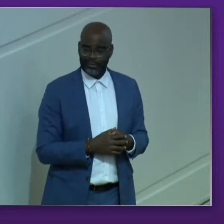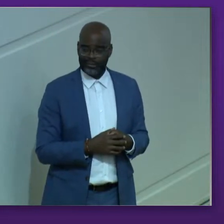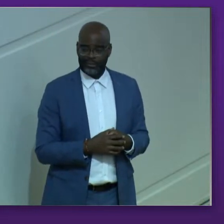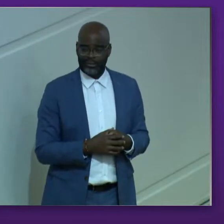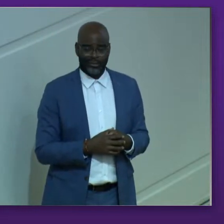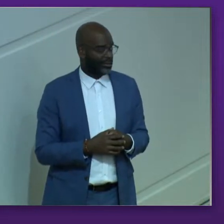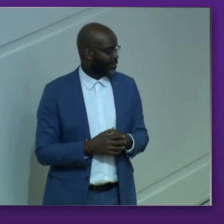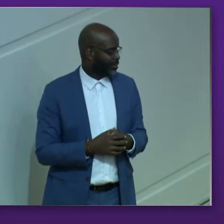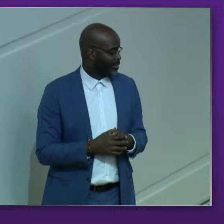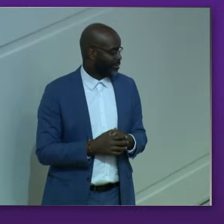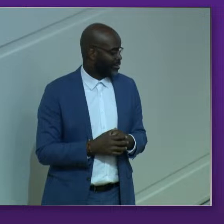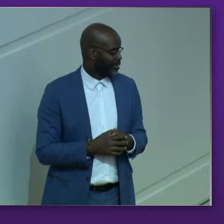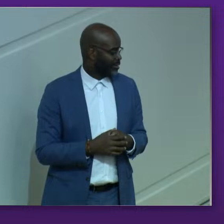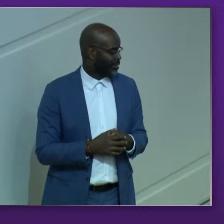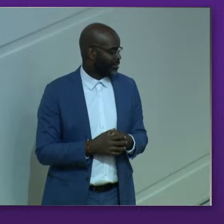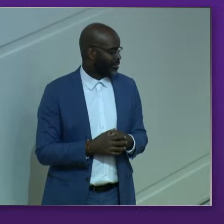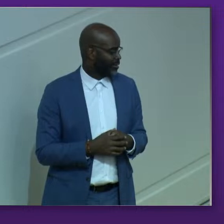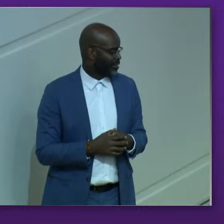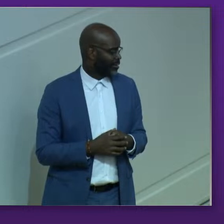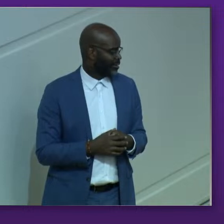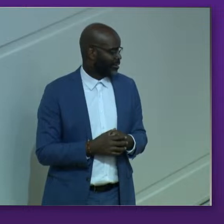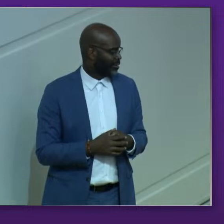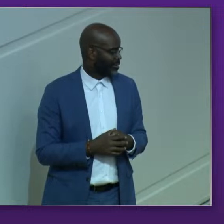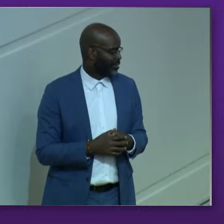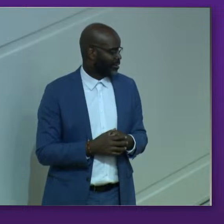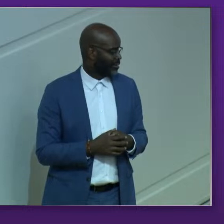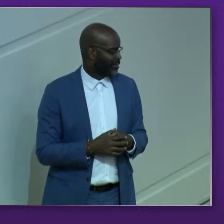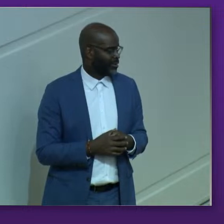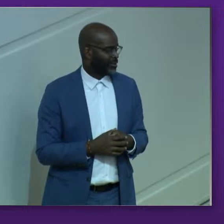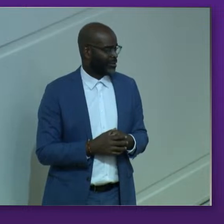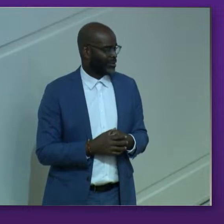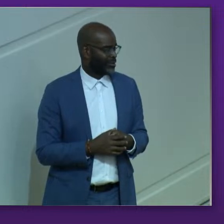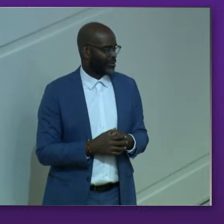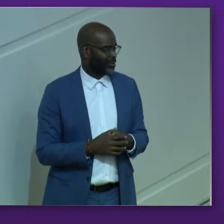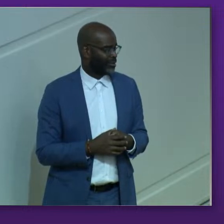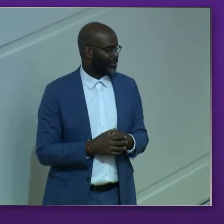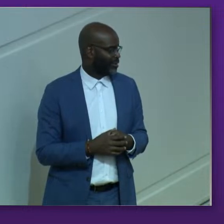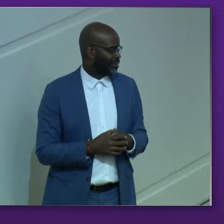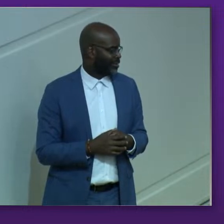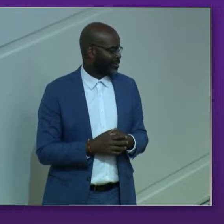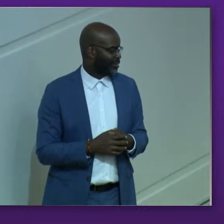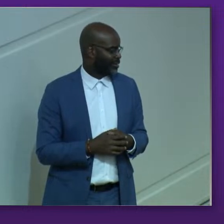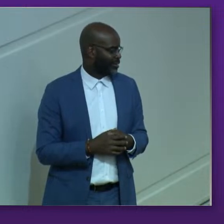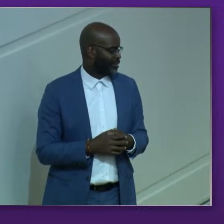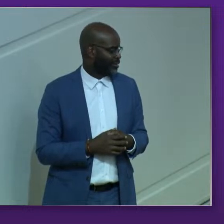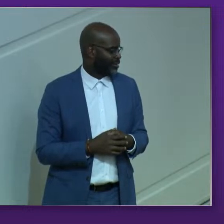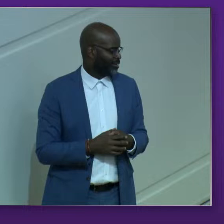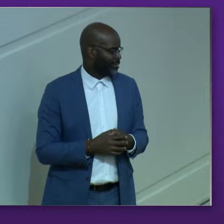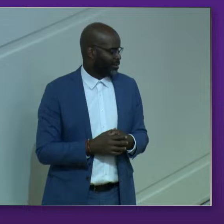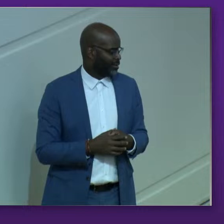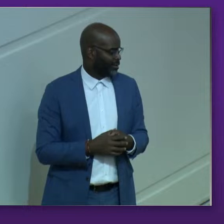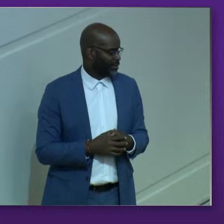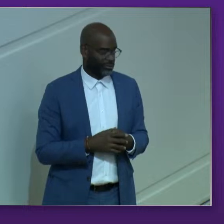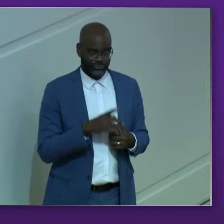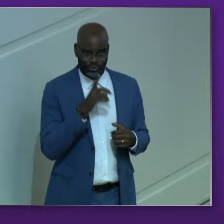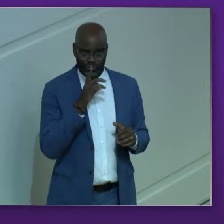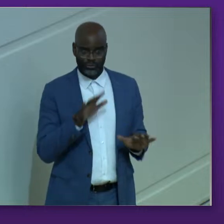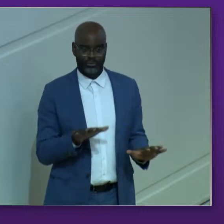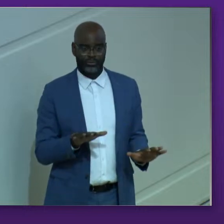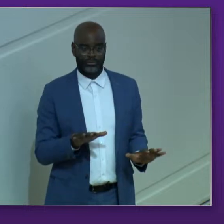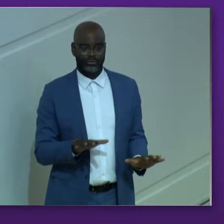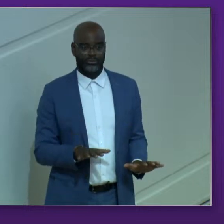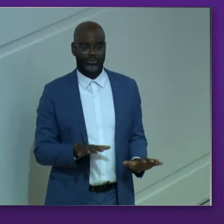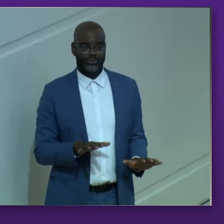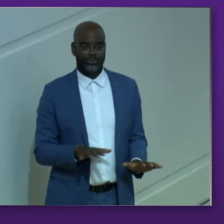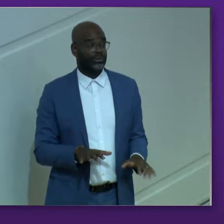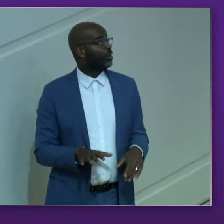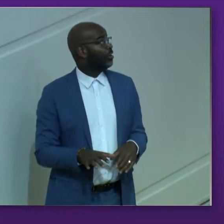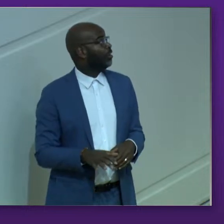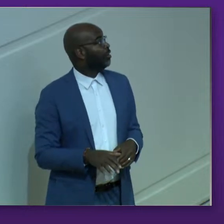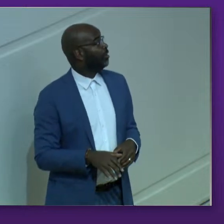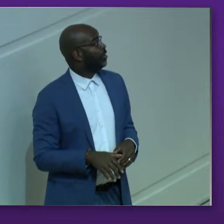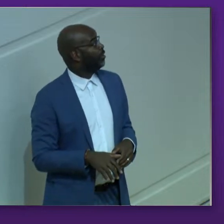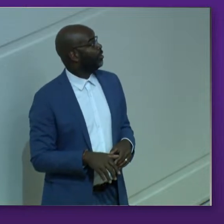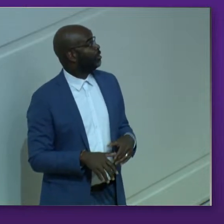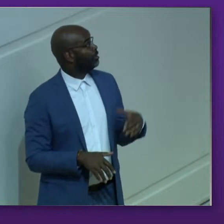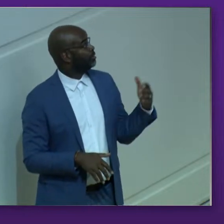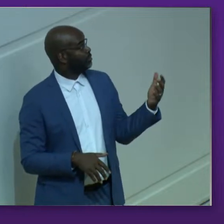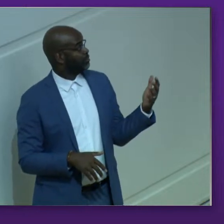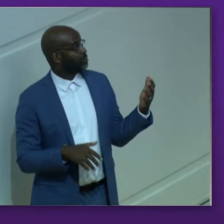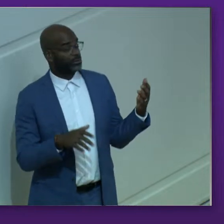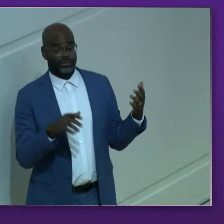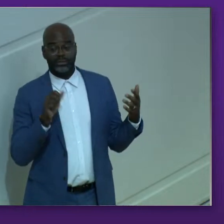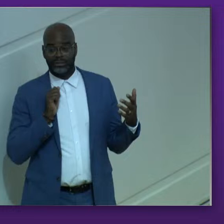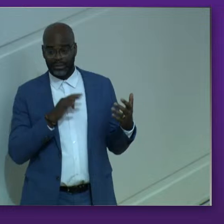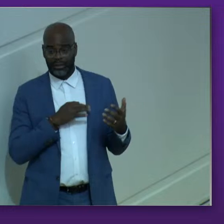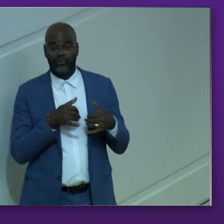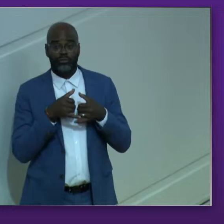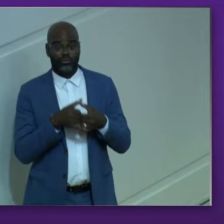DID I FORGET?